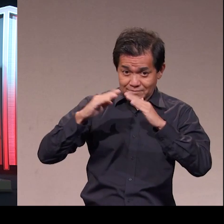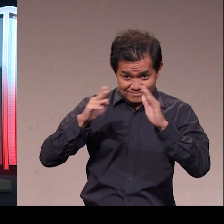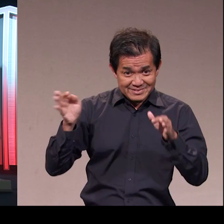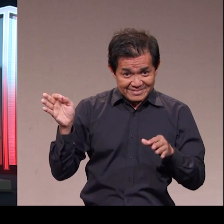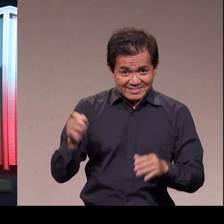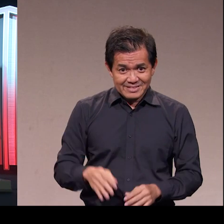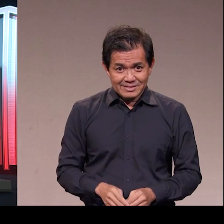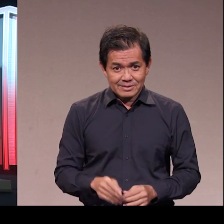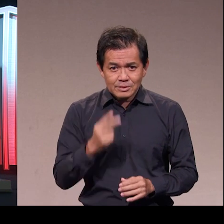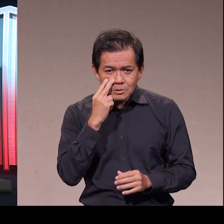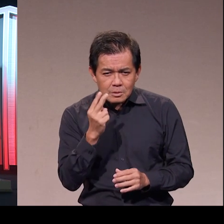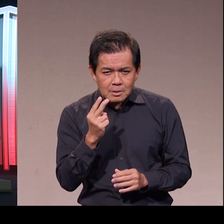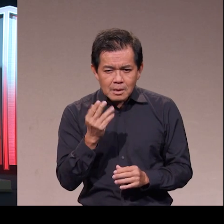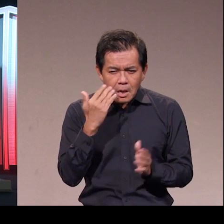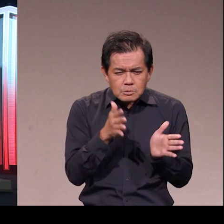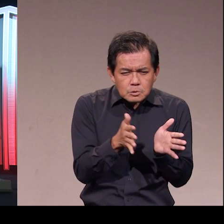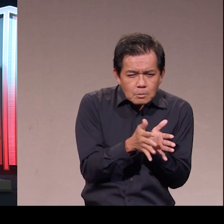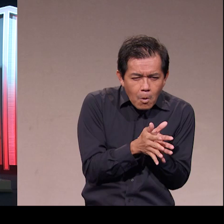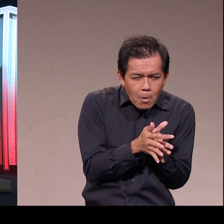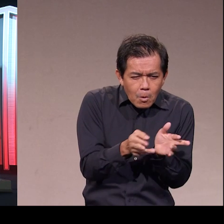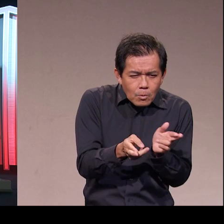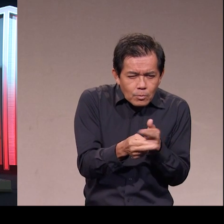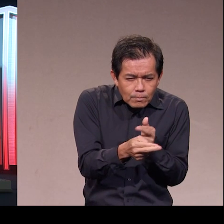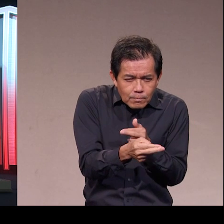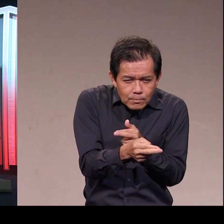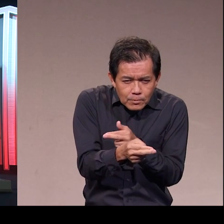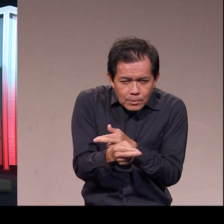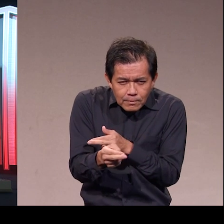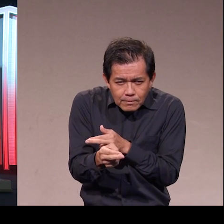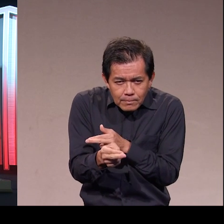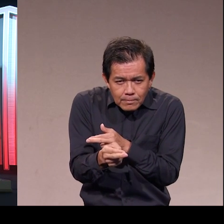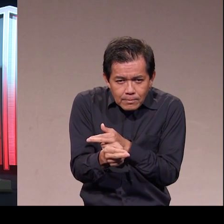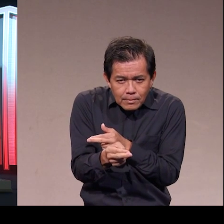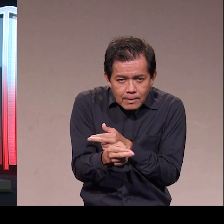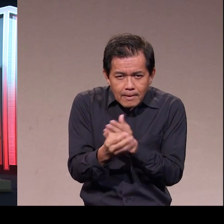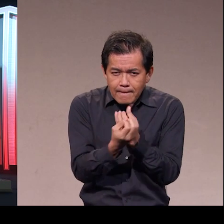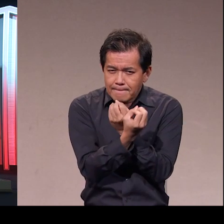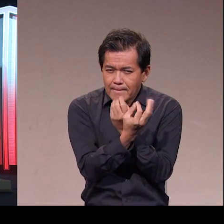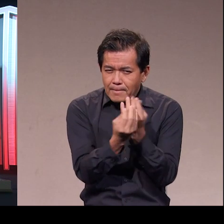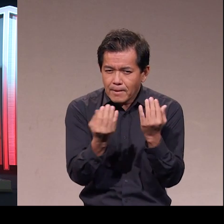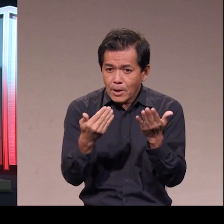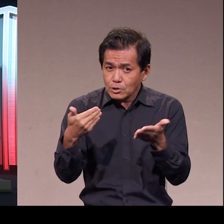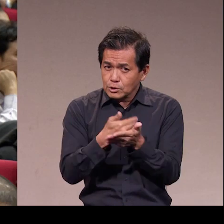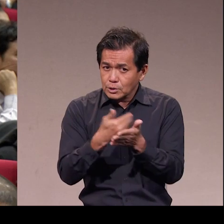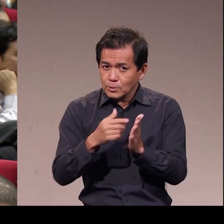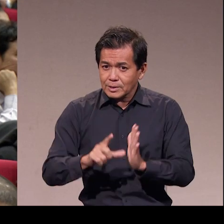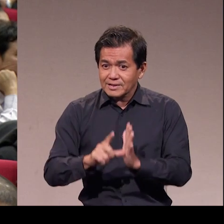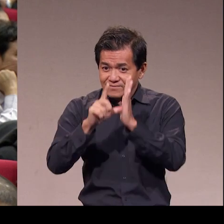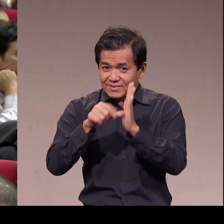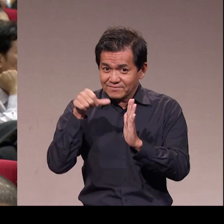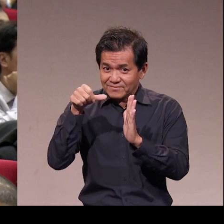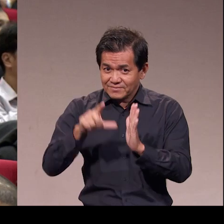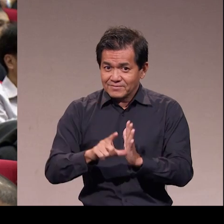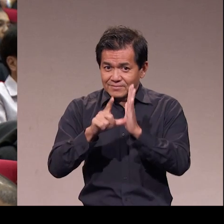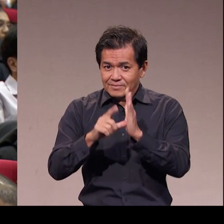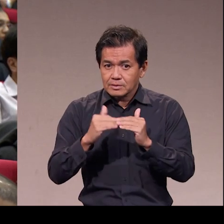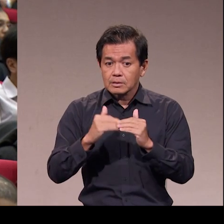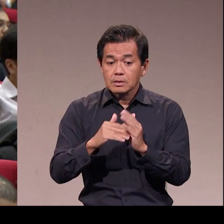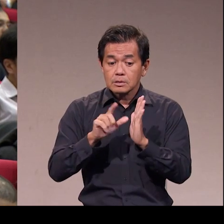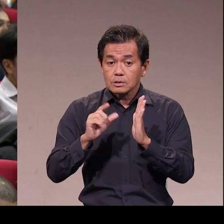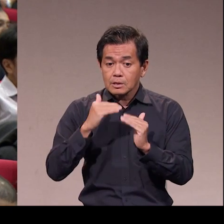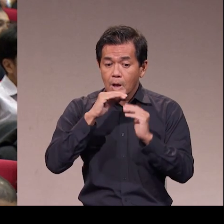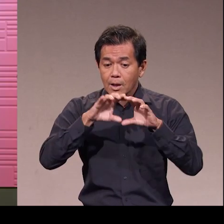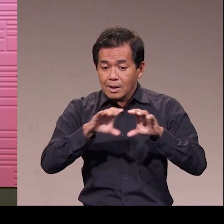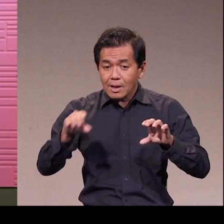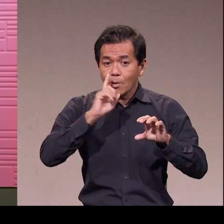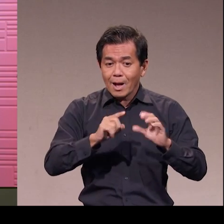and there are more rooms from MUP (Main Upgrading Programme) and many new lifts that stop at every floor.